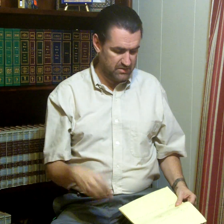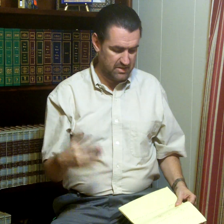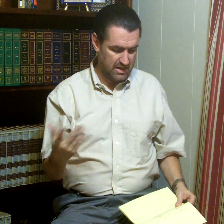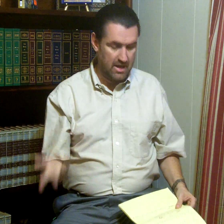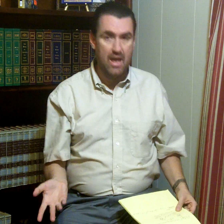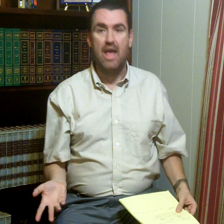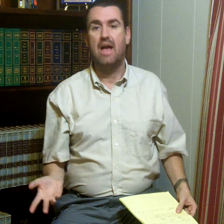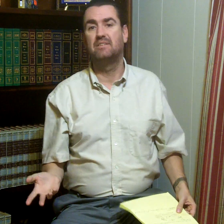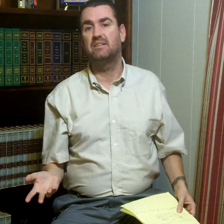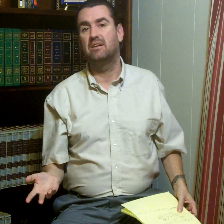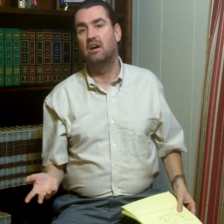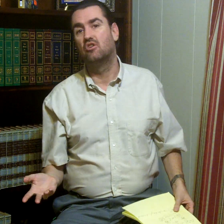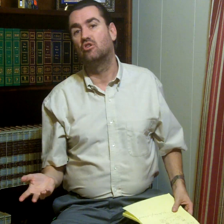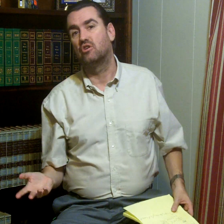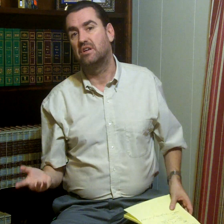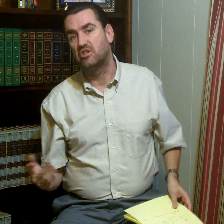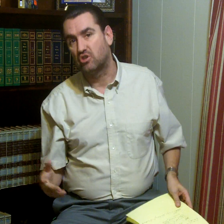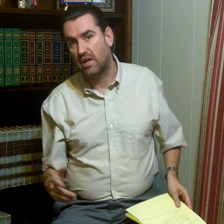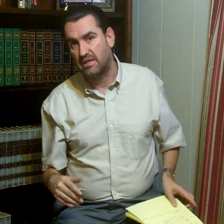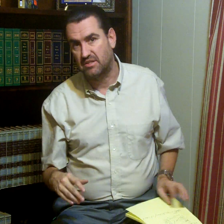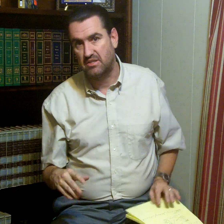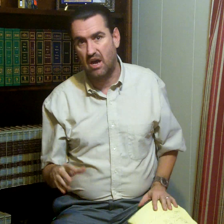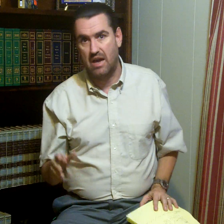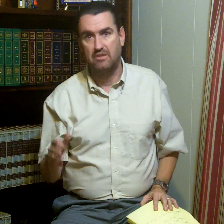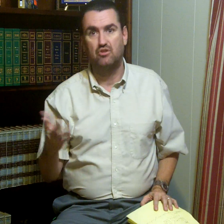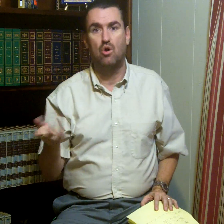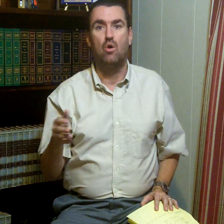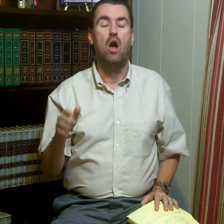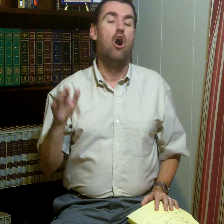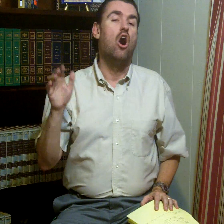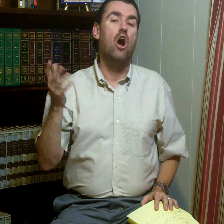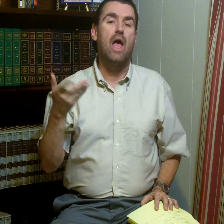Let's see aunt and uncle are initialized signs so